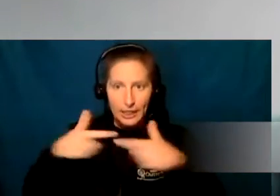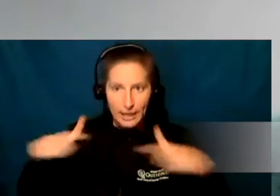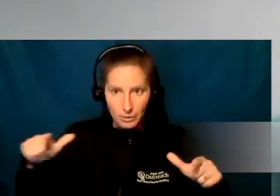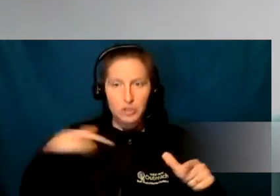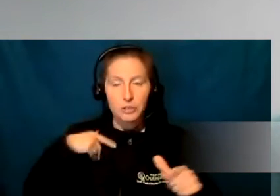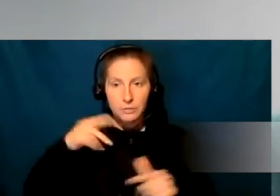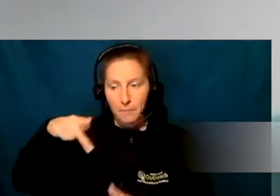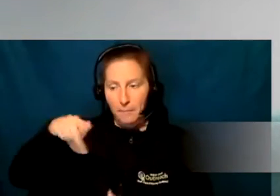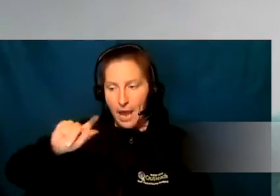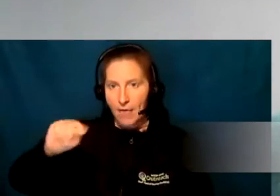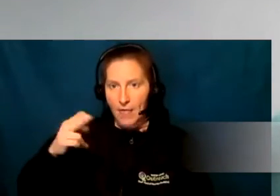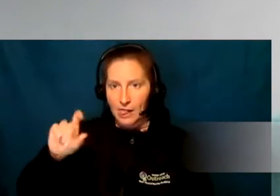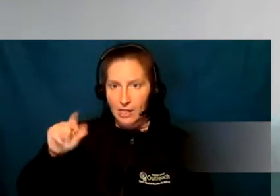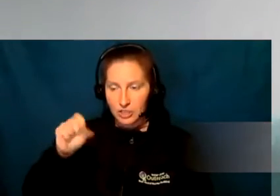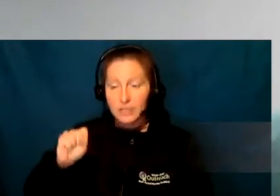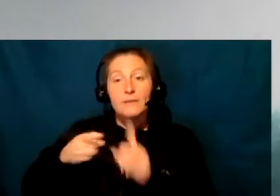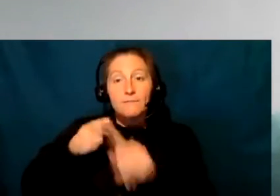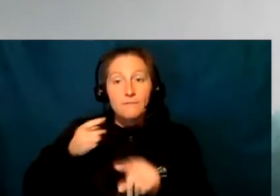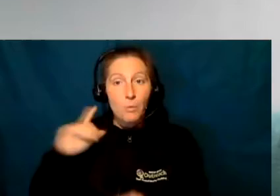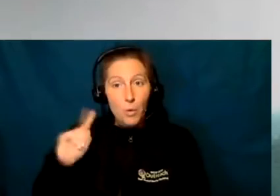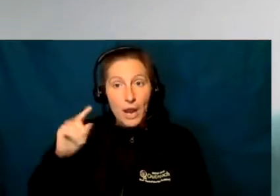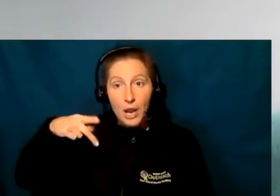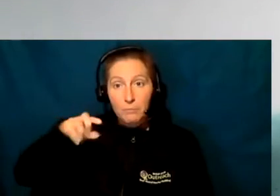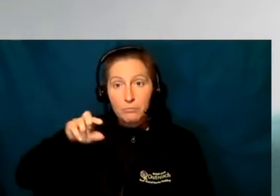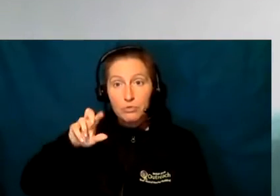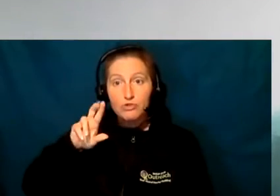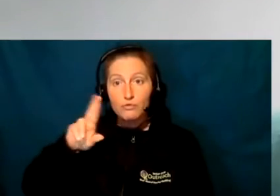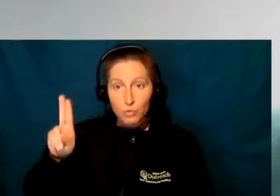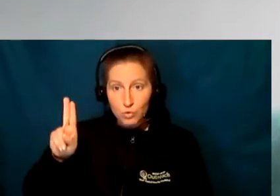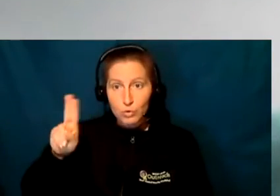And I currently live in the Rockford, Illinois area.